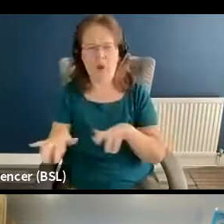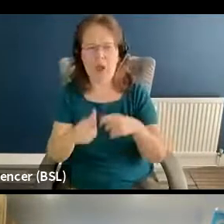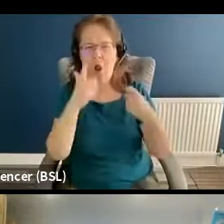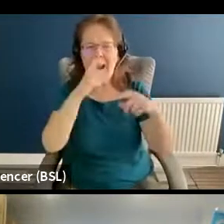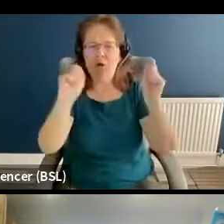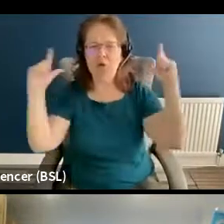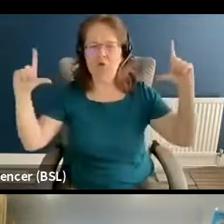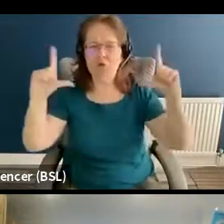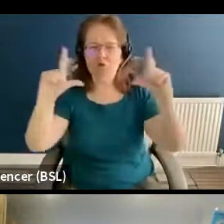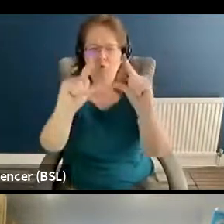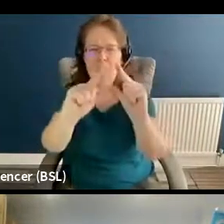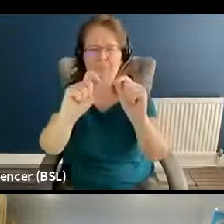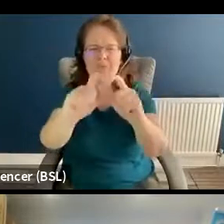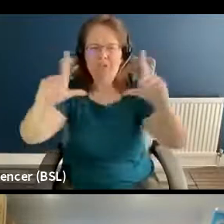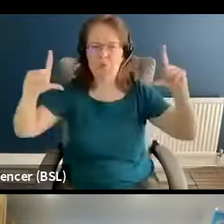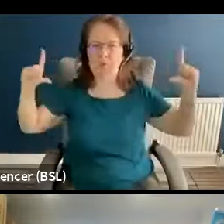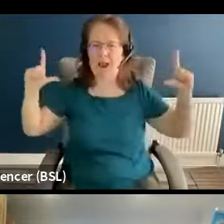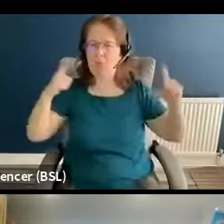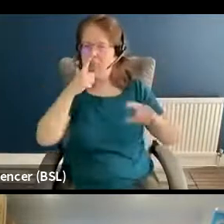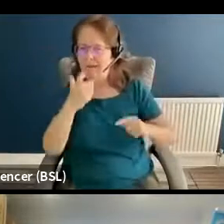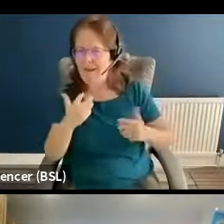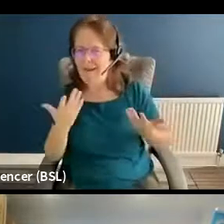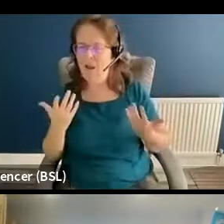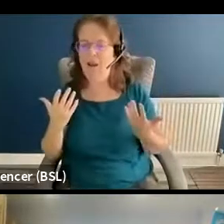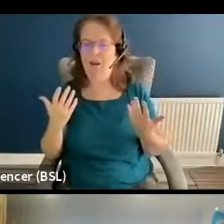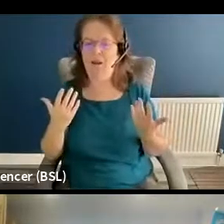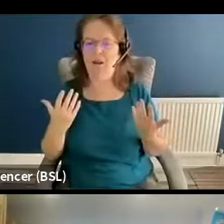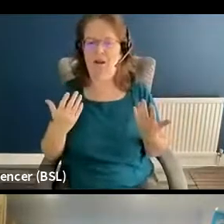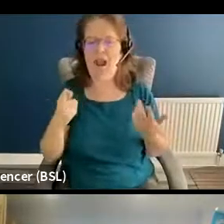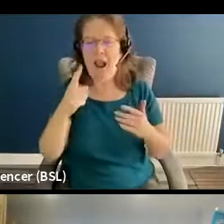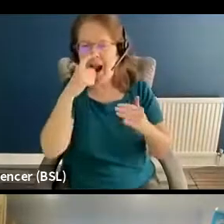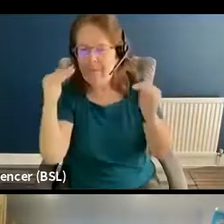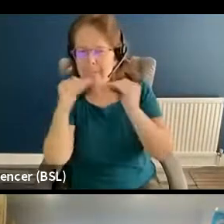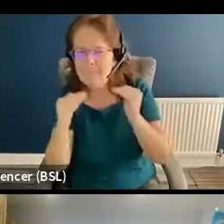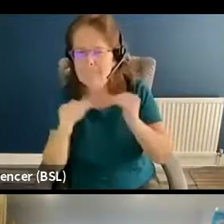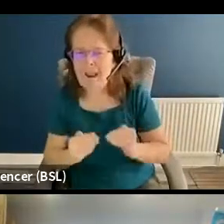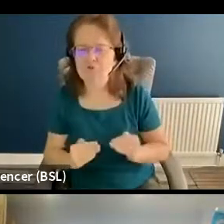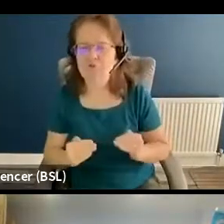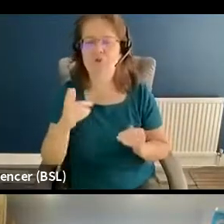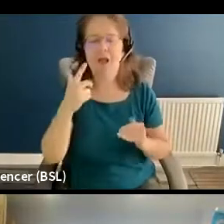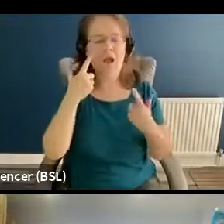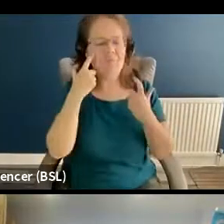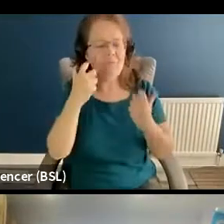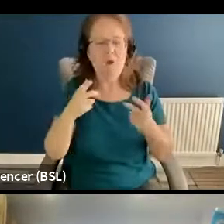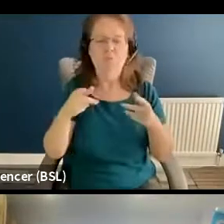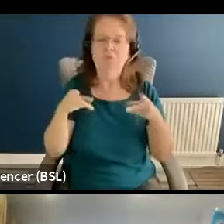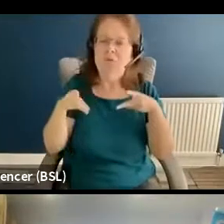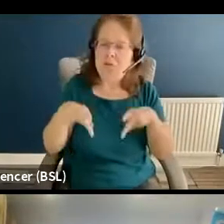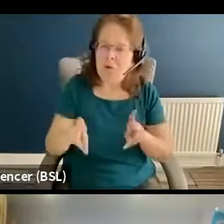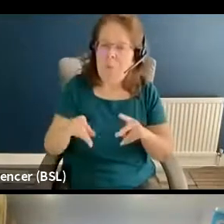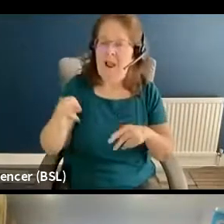effectively to meet that criteria? It finds ways to help users evaluate the accessibility of their site.